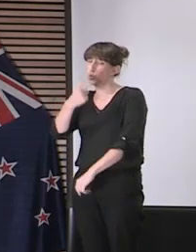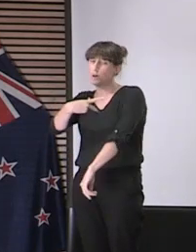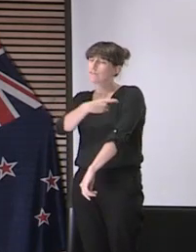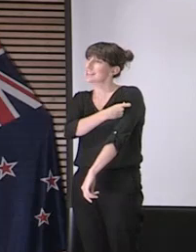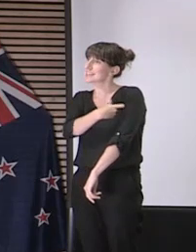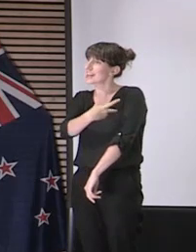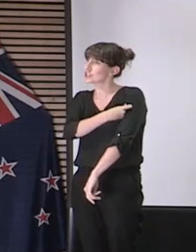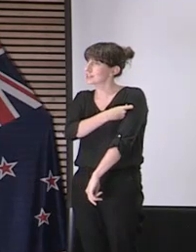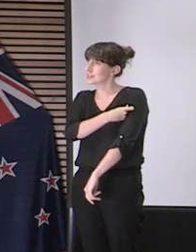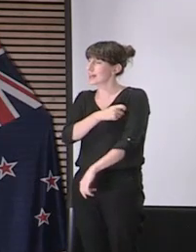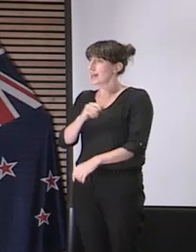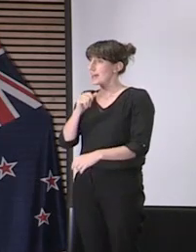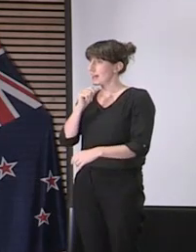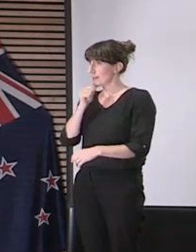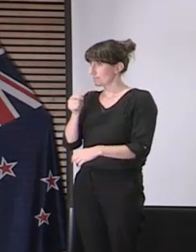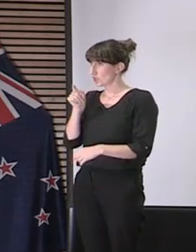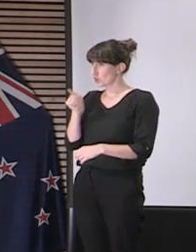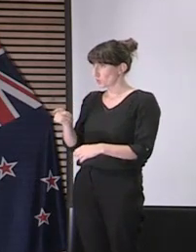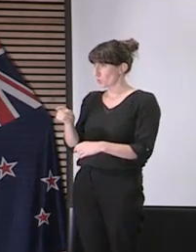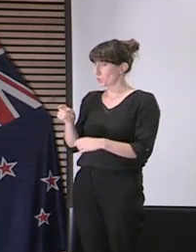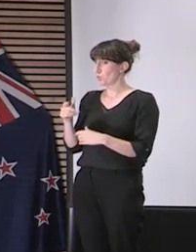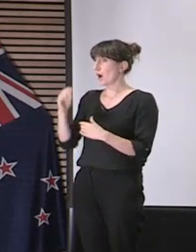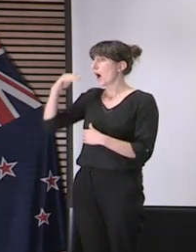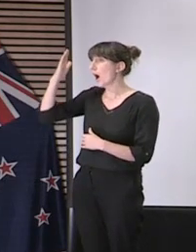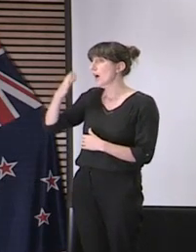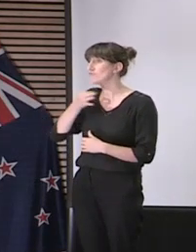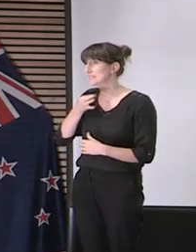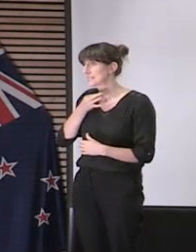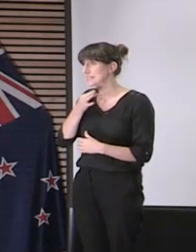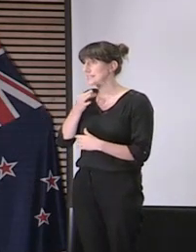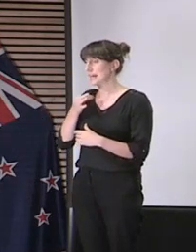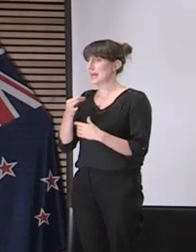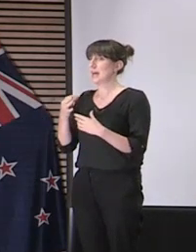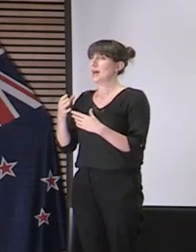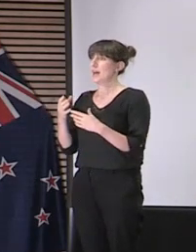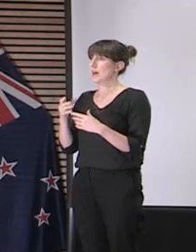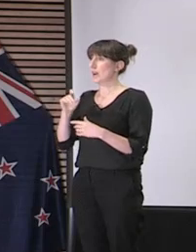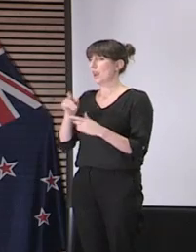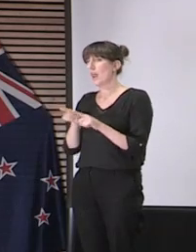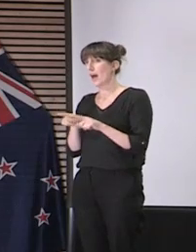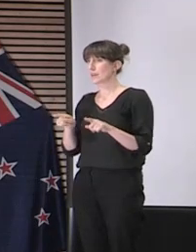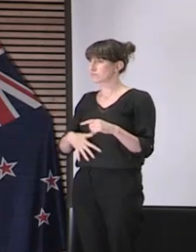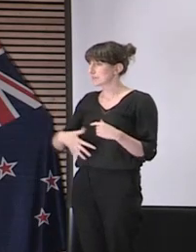comments, flu vaccination, I want to encourage people who are in that category who